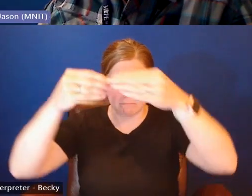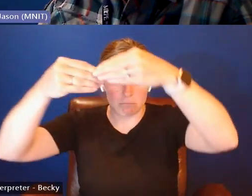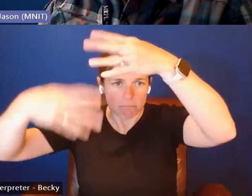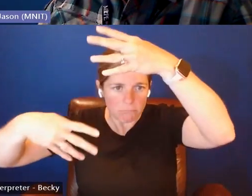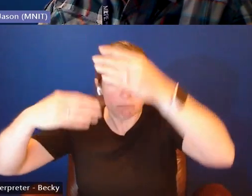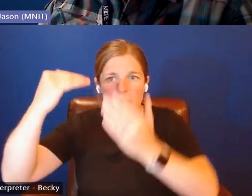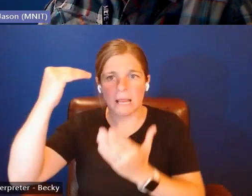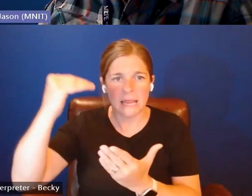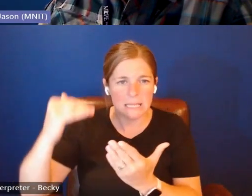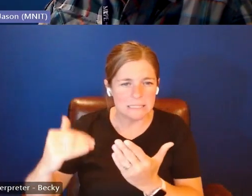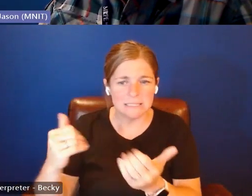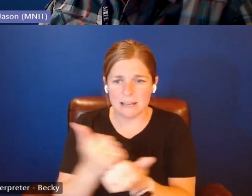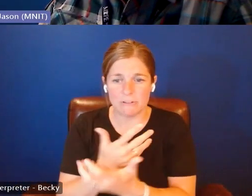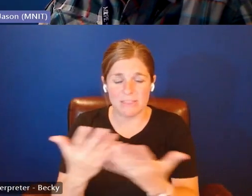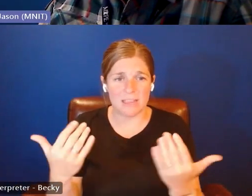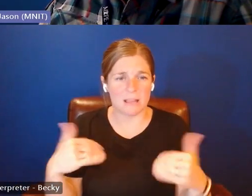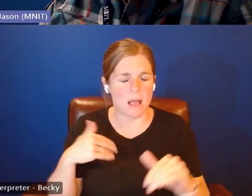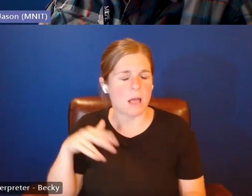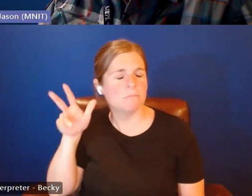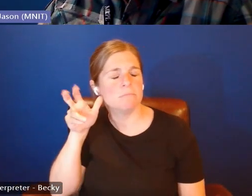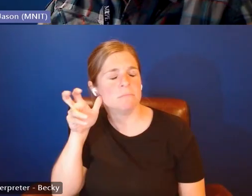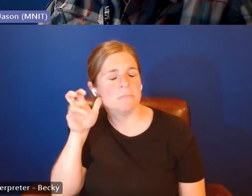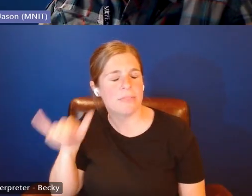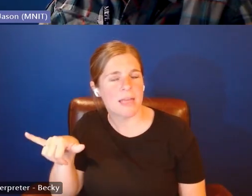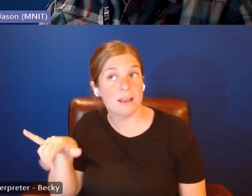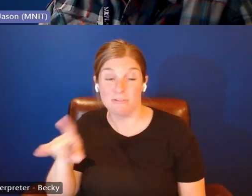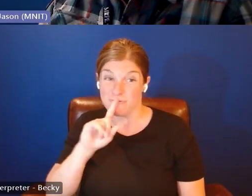And it really changed the way I write for the web,